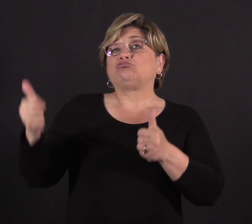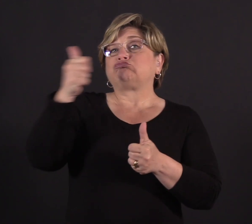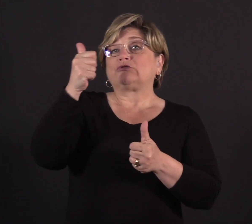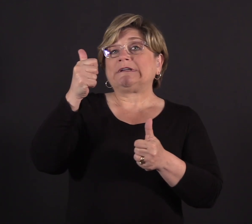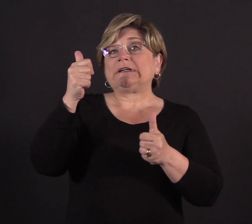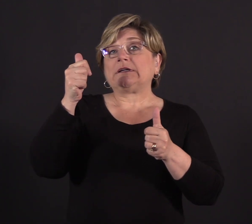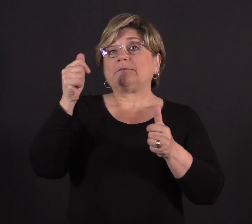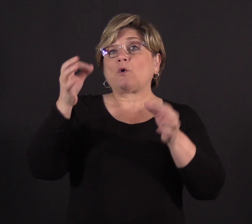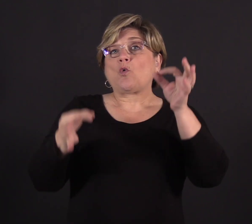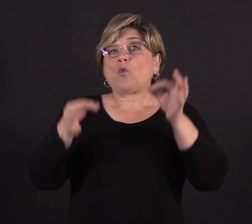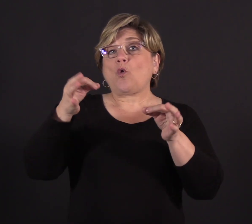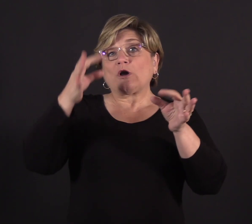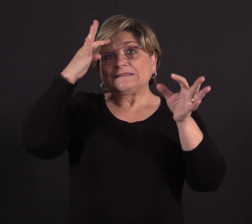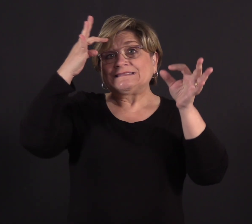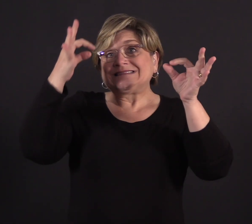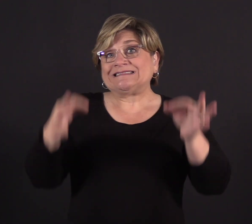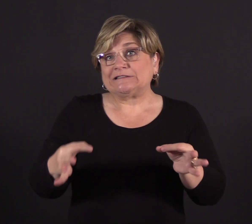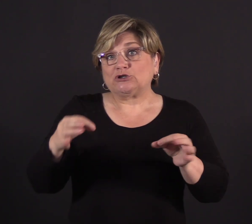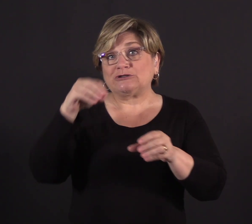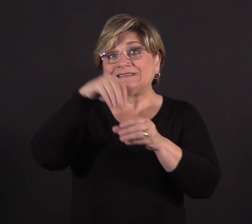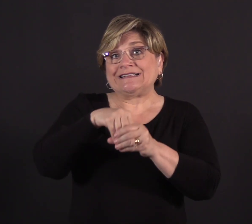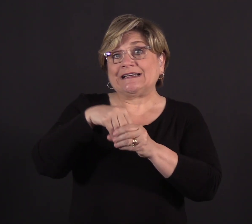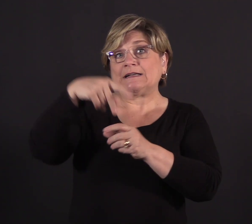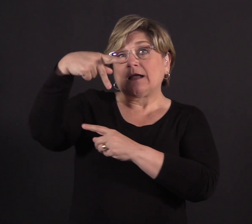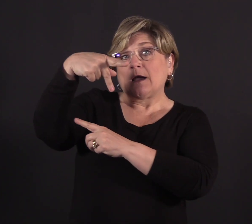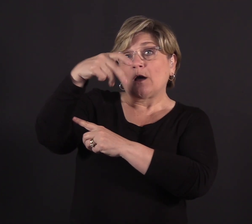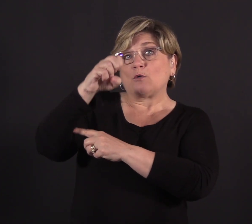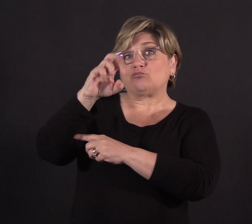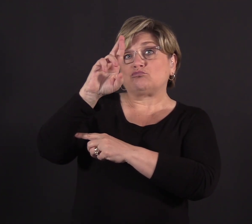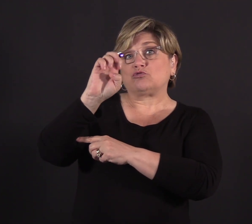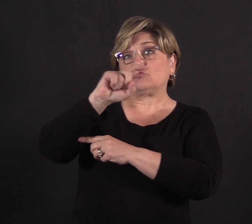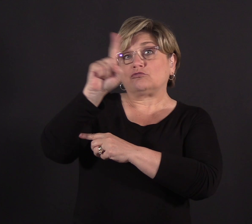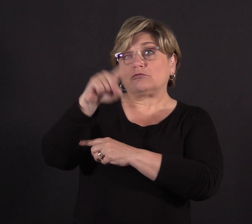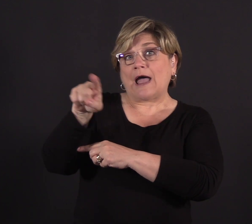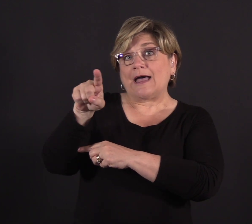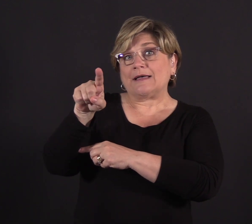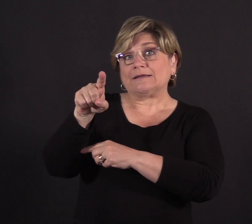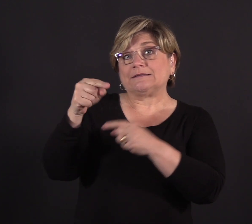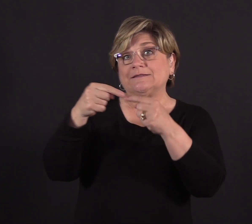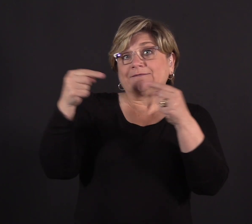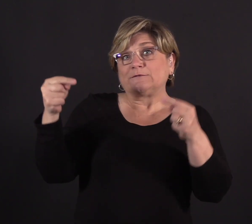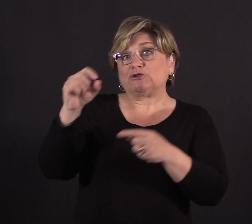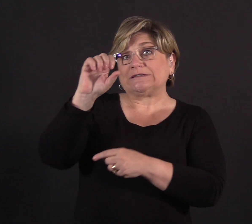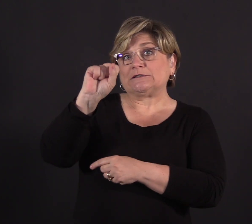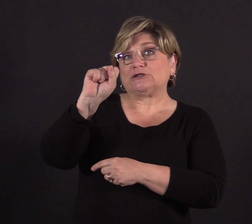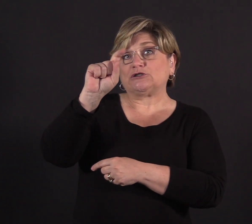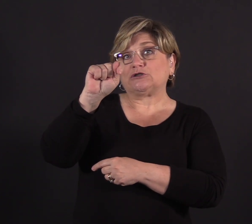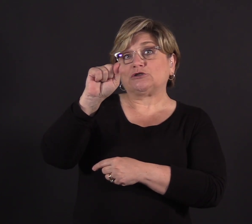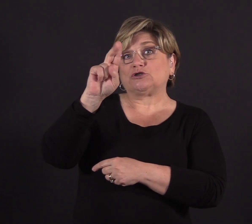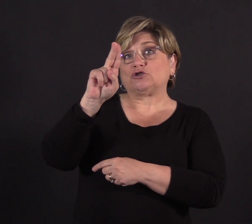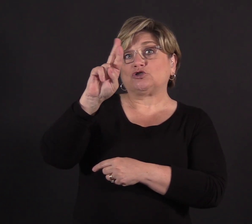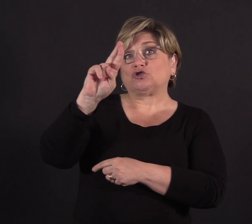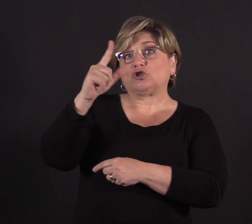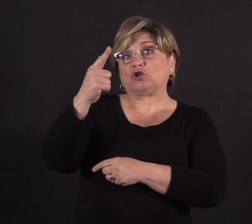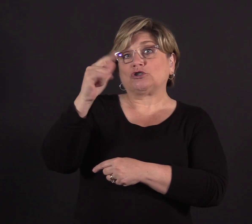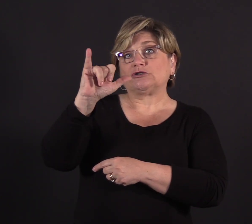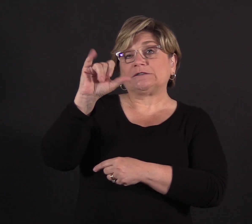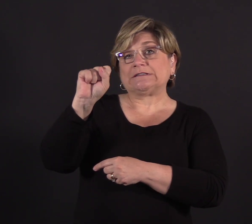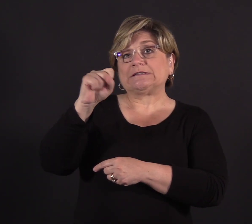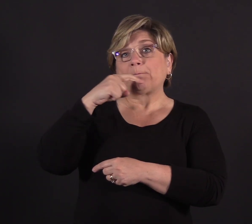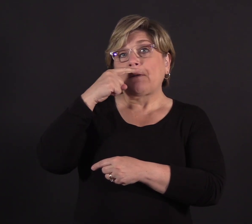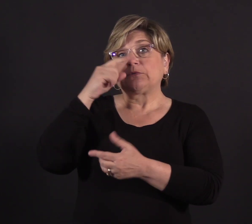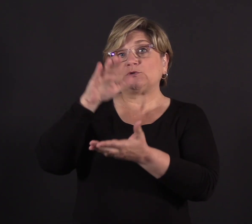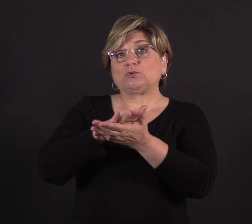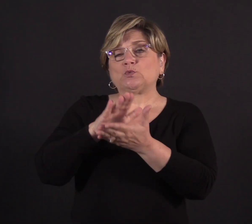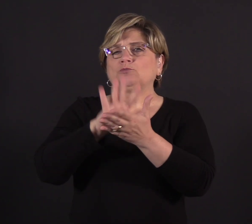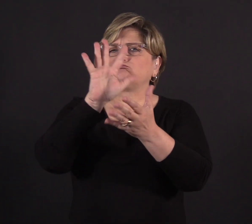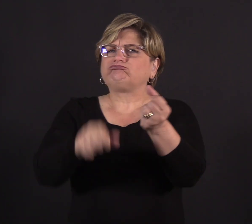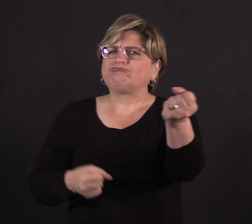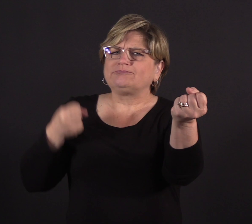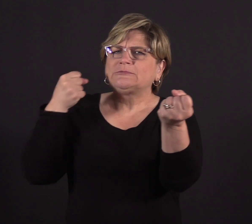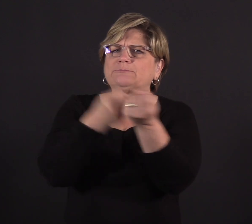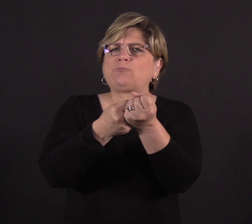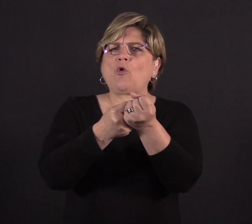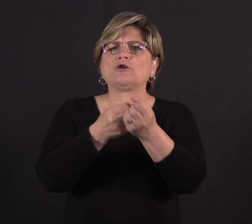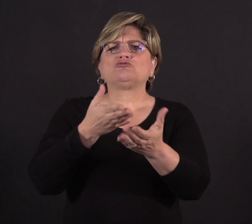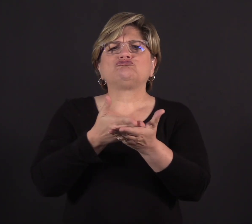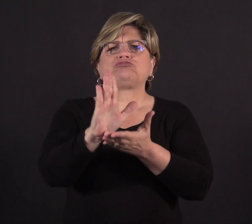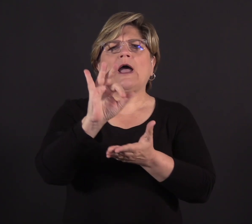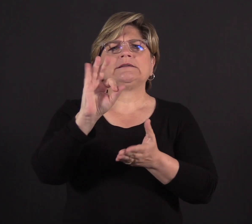"The Supreme Court’s decision in Perez v. Sturgis Public Schools supports the rights of students